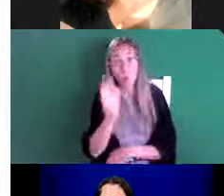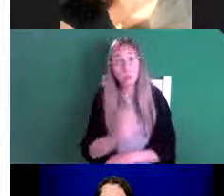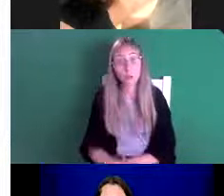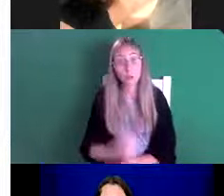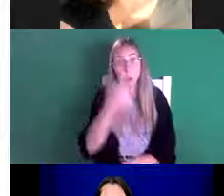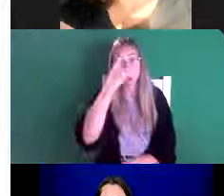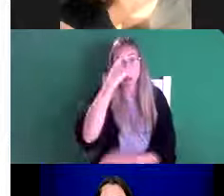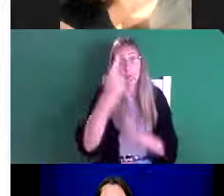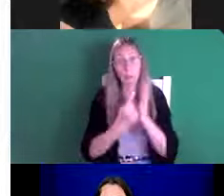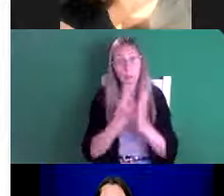i'll take your question